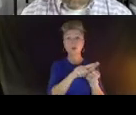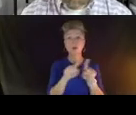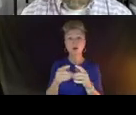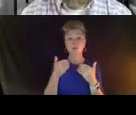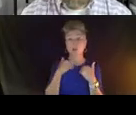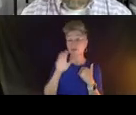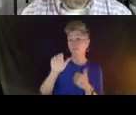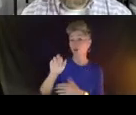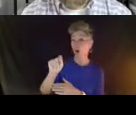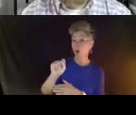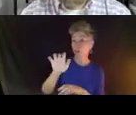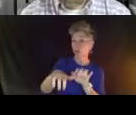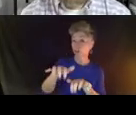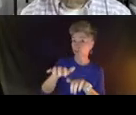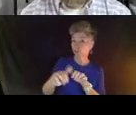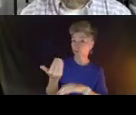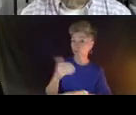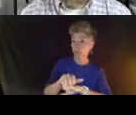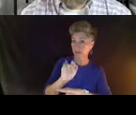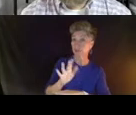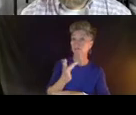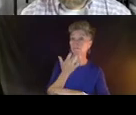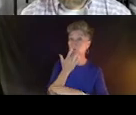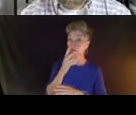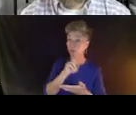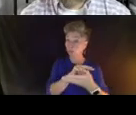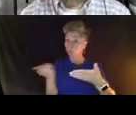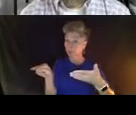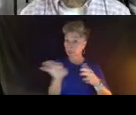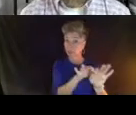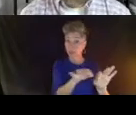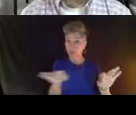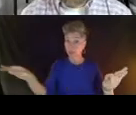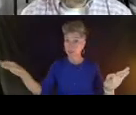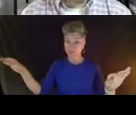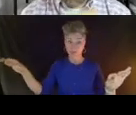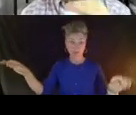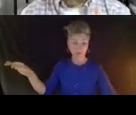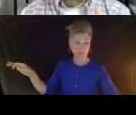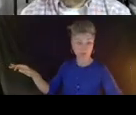so if you would like to see captions, you can click on the CC button at the bottom and have the option of showing it